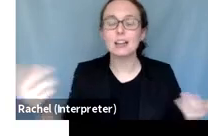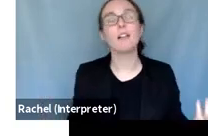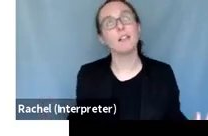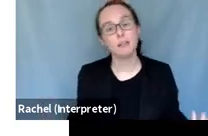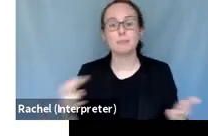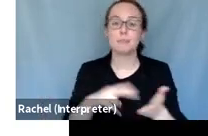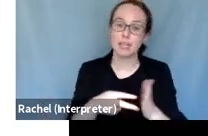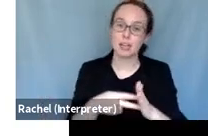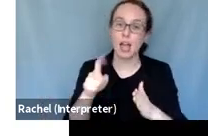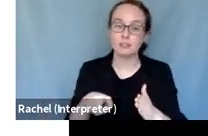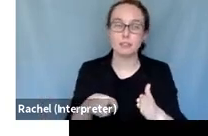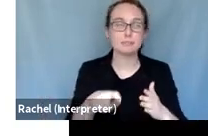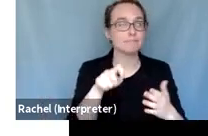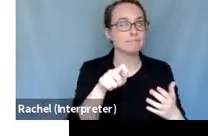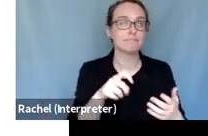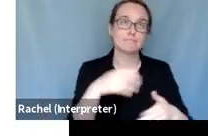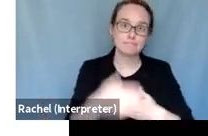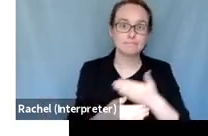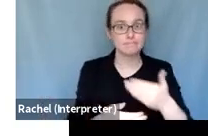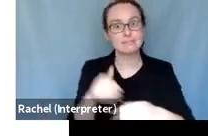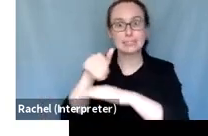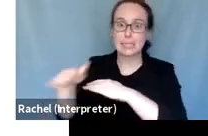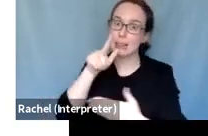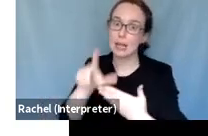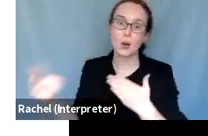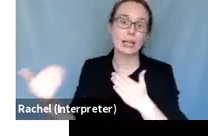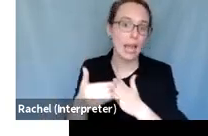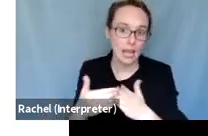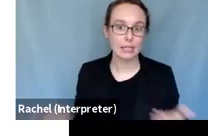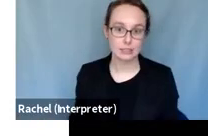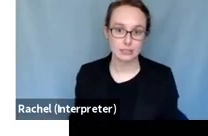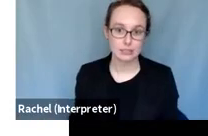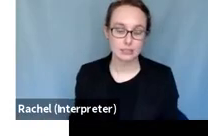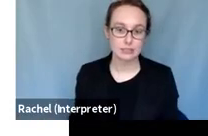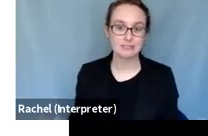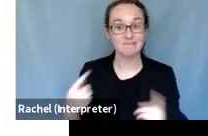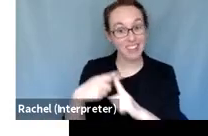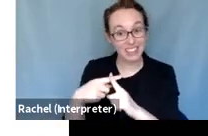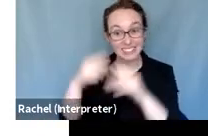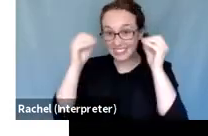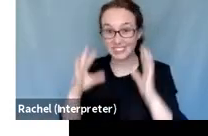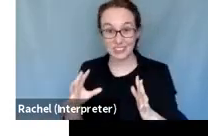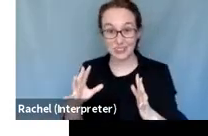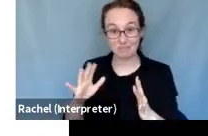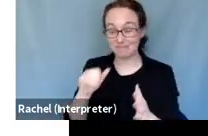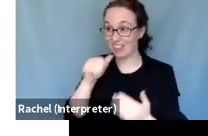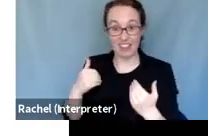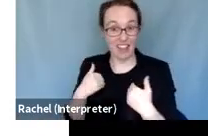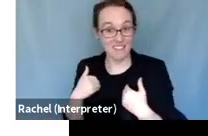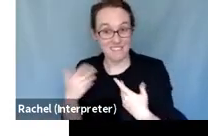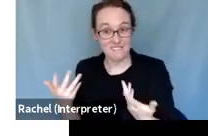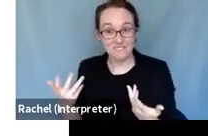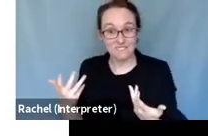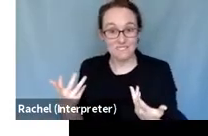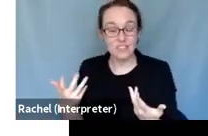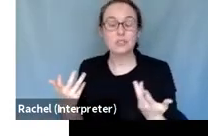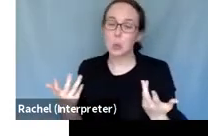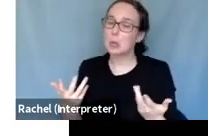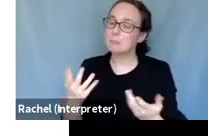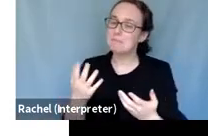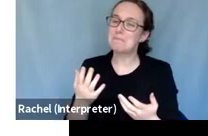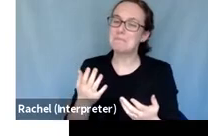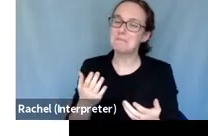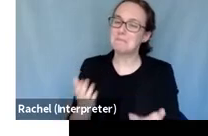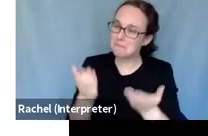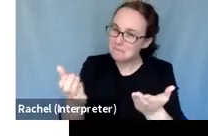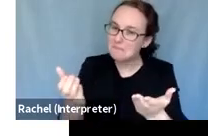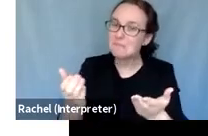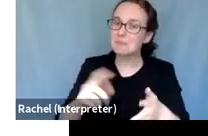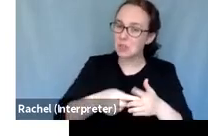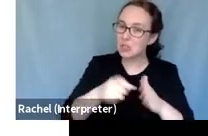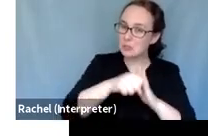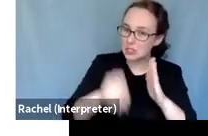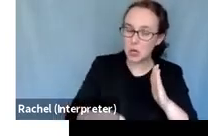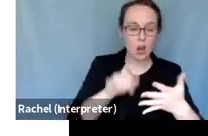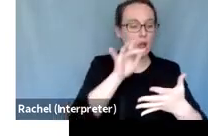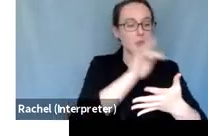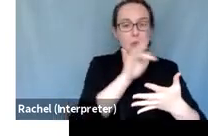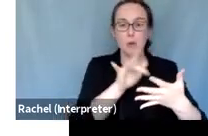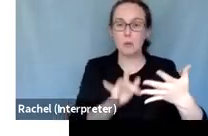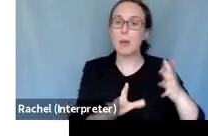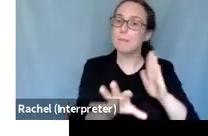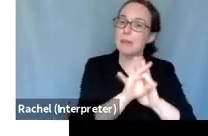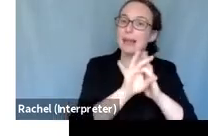Sage Talbot: or you may forget and the instructors not going to have that and there's not much we can do at that point. So it's better to just check them all and send them and use them as needed or not needed.